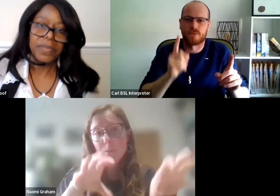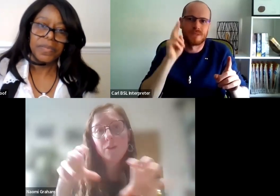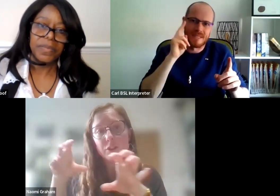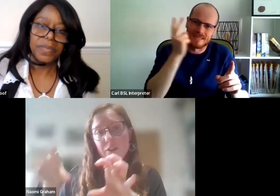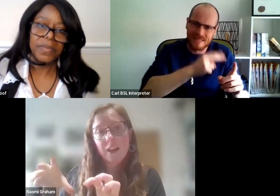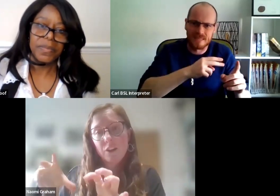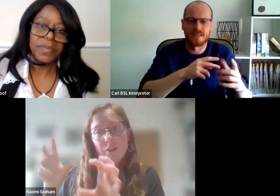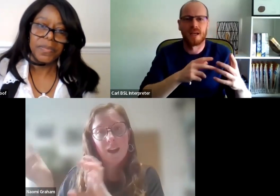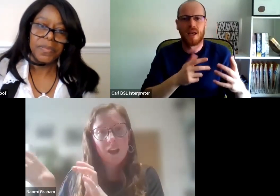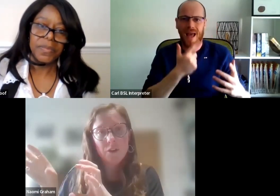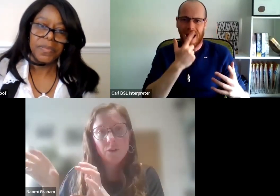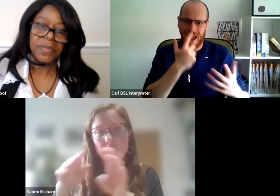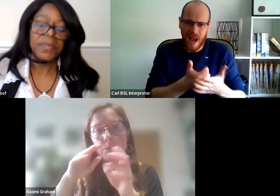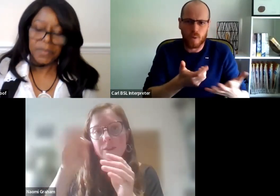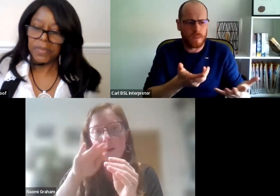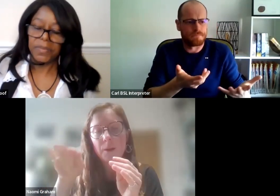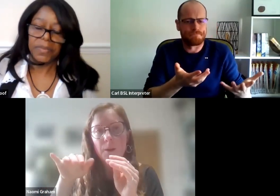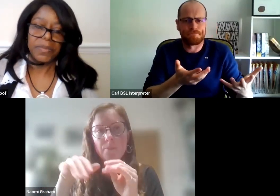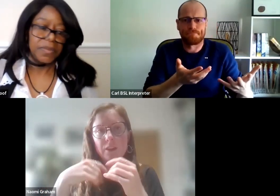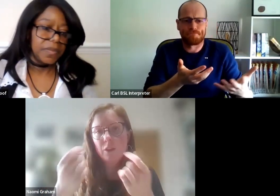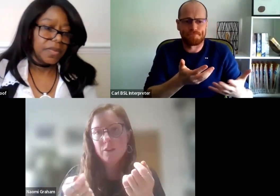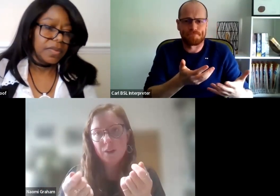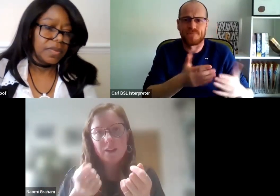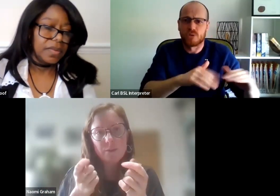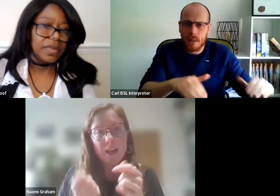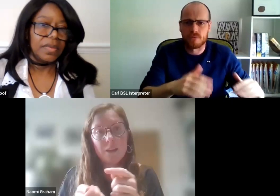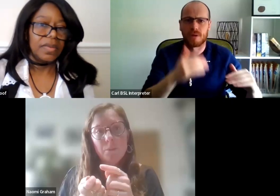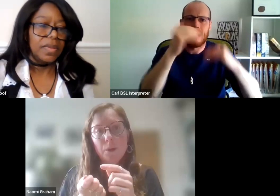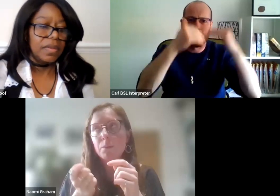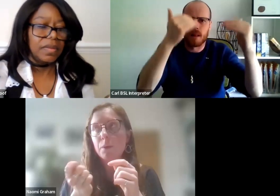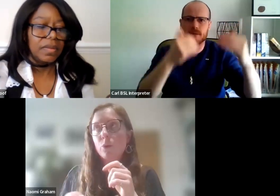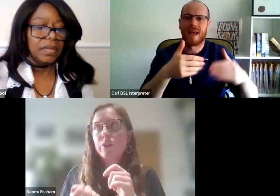for both children and youth and adult groups, so there's lots of ideas for that in my book, but